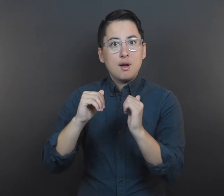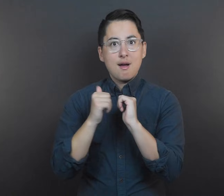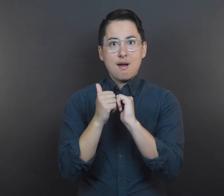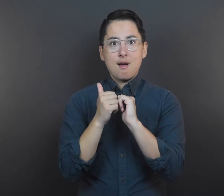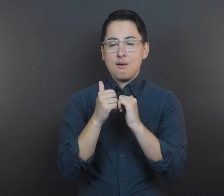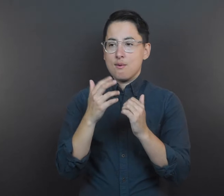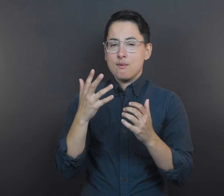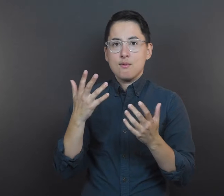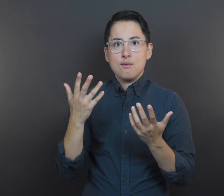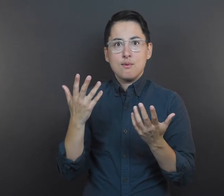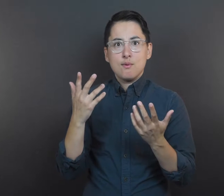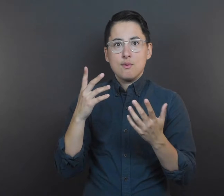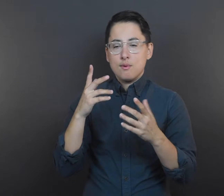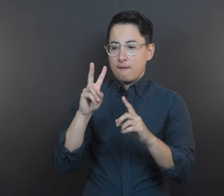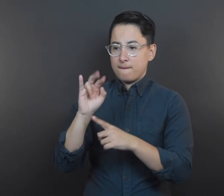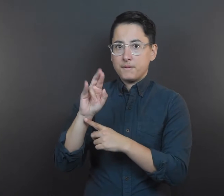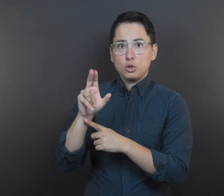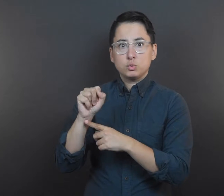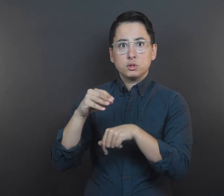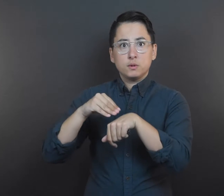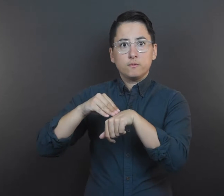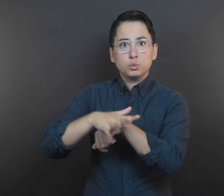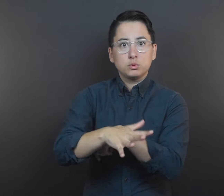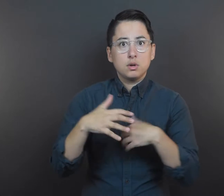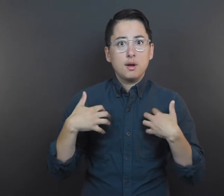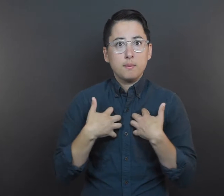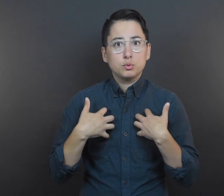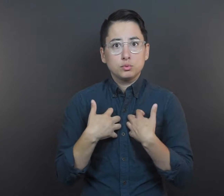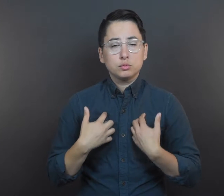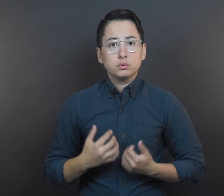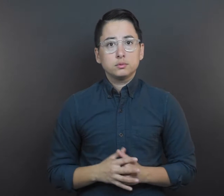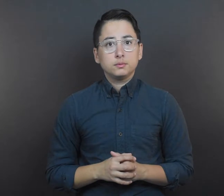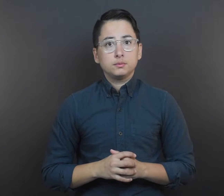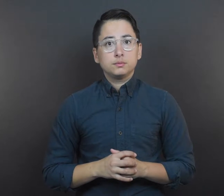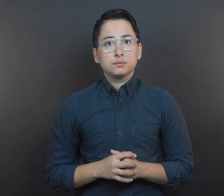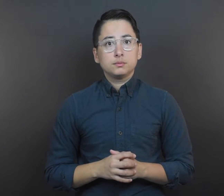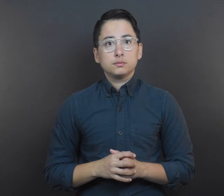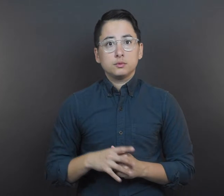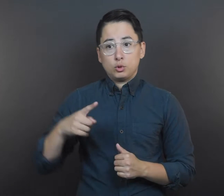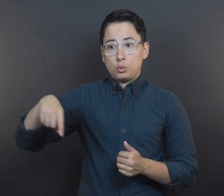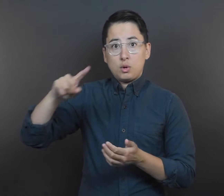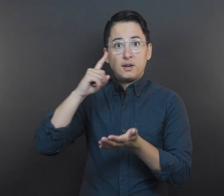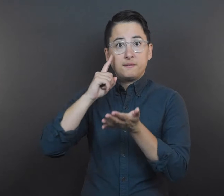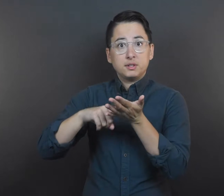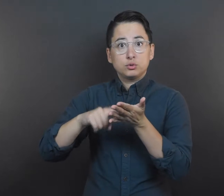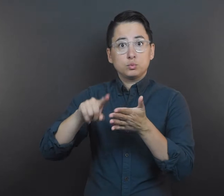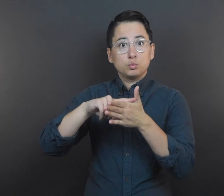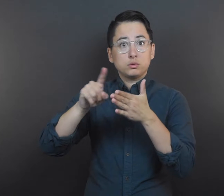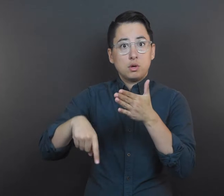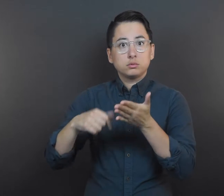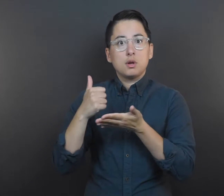since March 2020. Their work has helped us learn and add to the knowledge base for how the virus affects